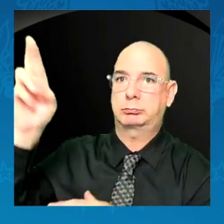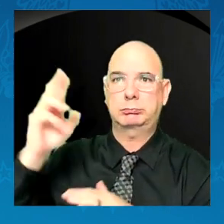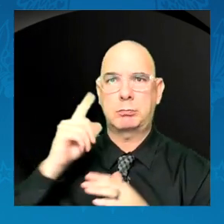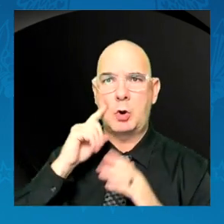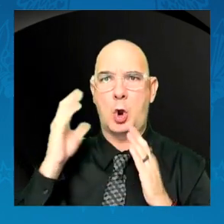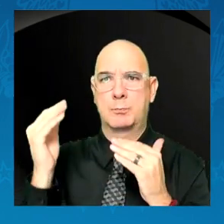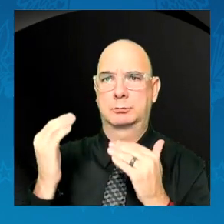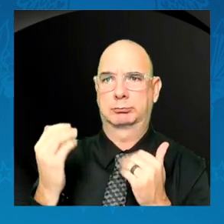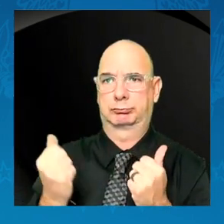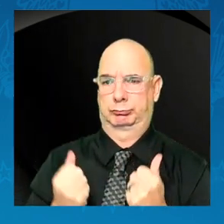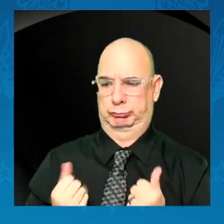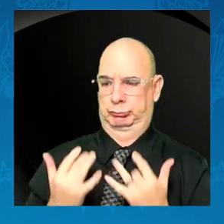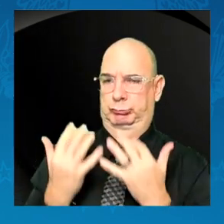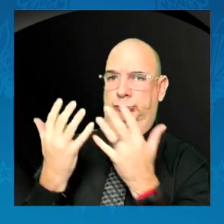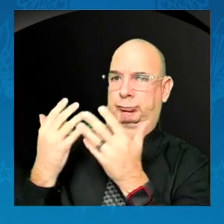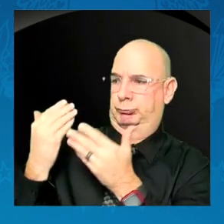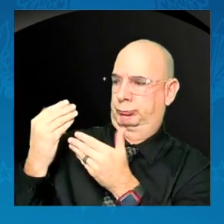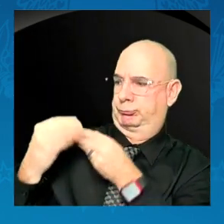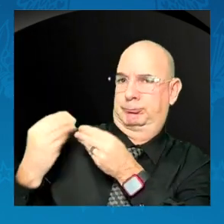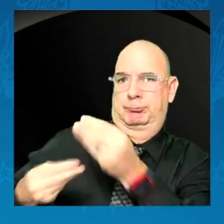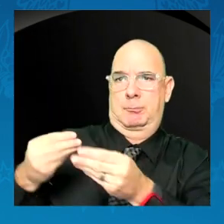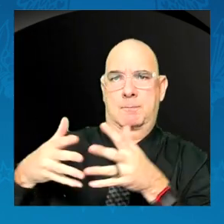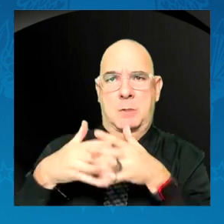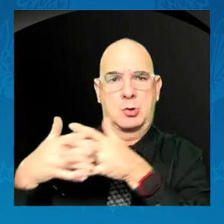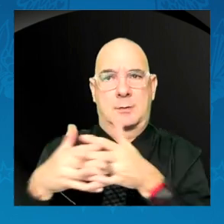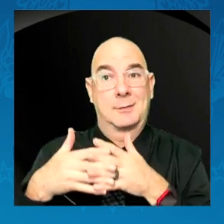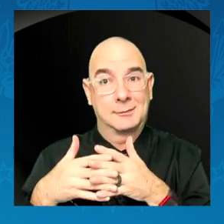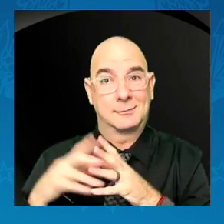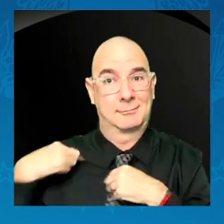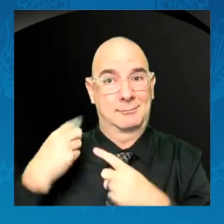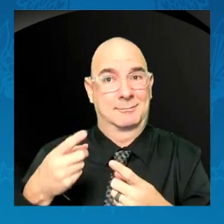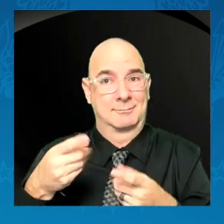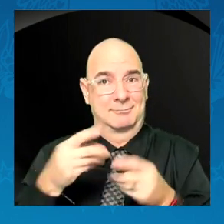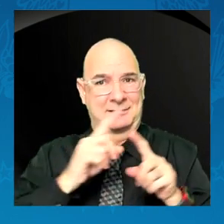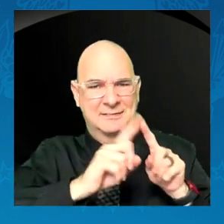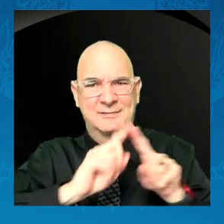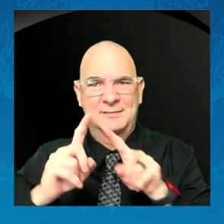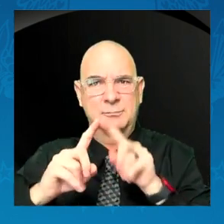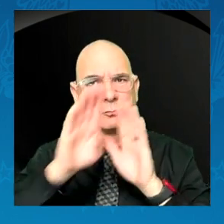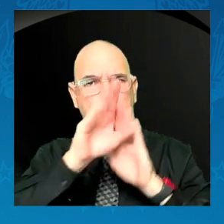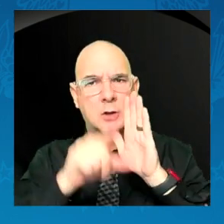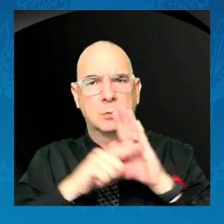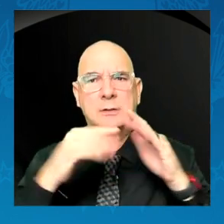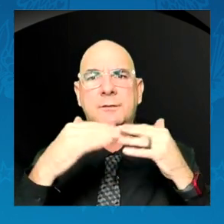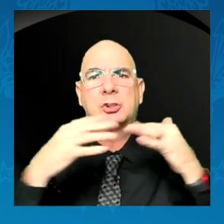from all backgrounds to pursue careers in science, math, engineering and technology.